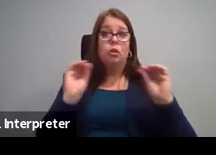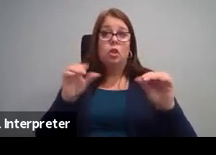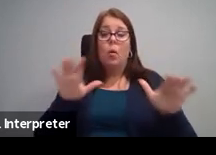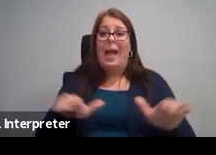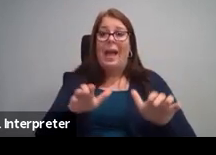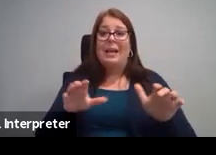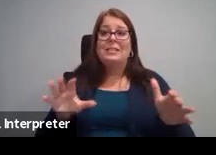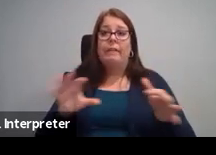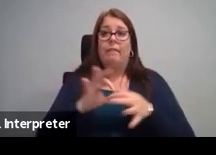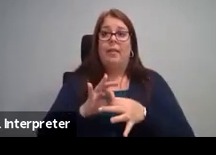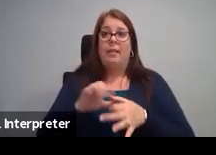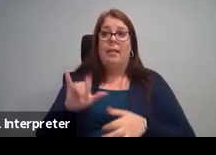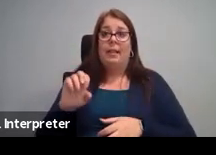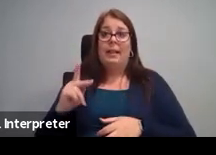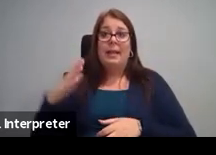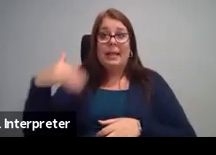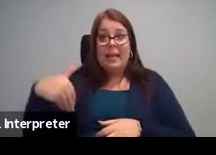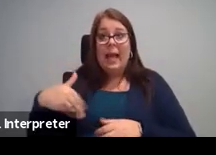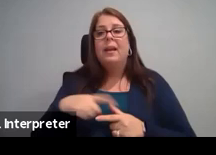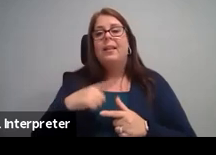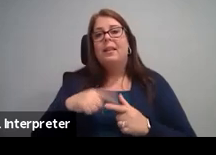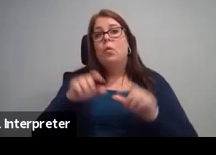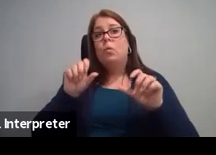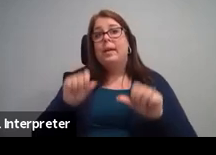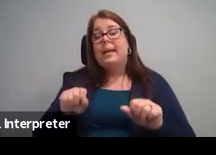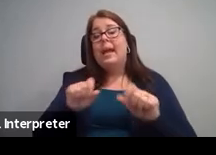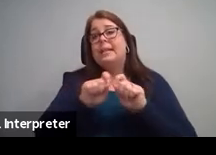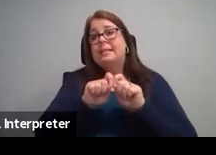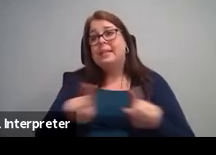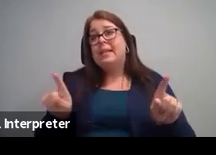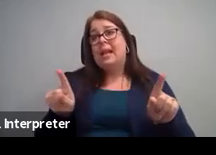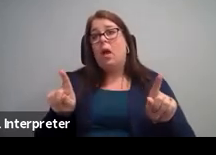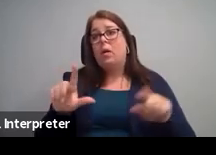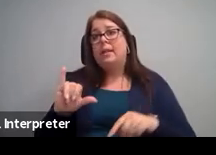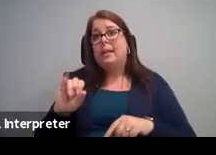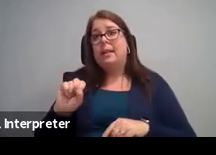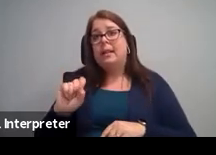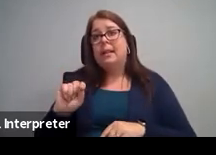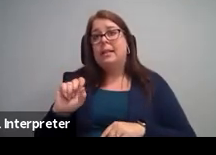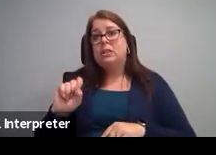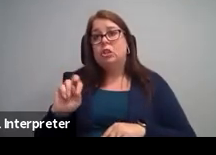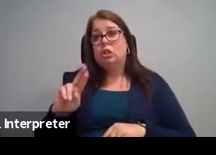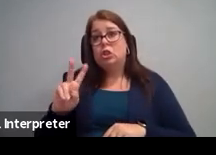Allison frenzel: The listserv Lori. Once that's ready or put them in the newsletter. I just wanted to let you know that's an option. I've highlighted other open